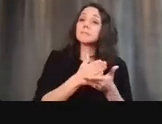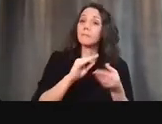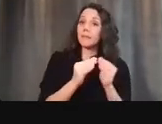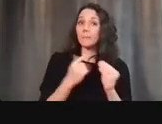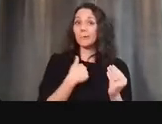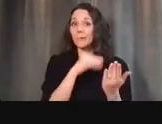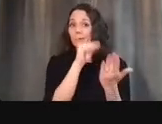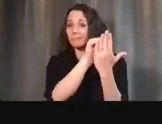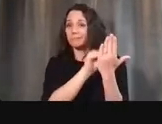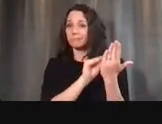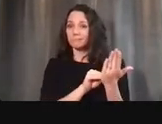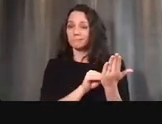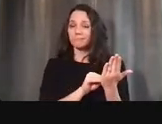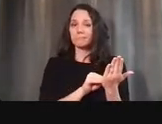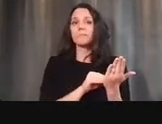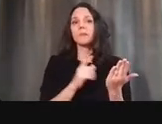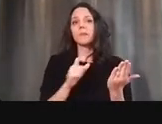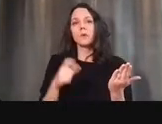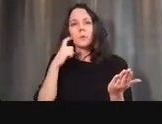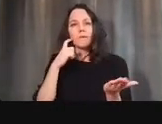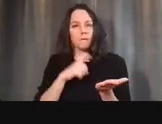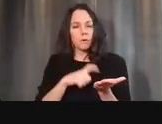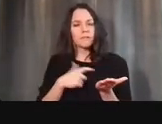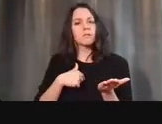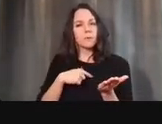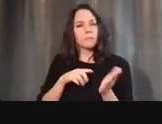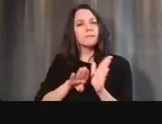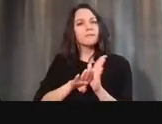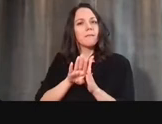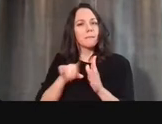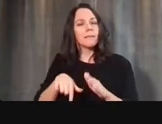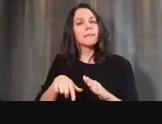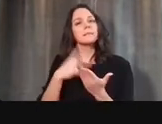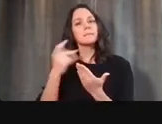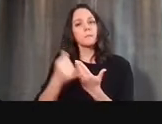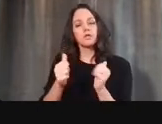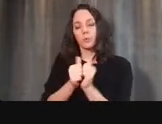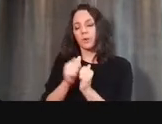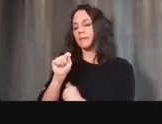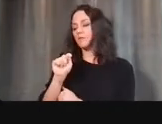we've been developing this project with Trapeta kind of reflect